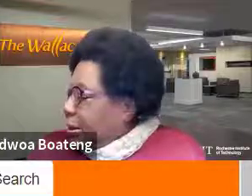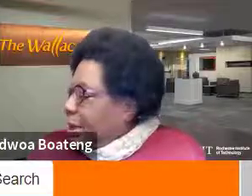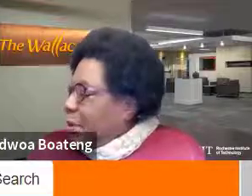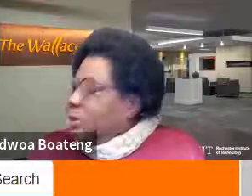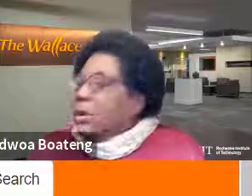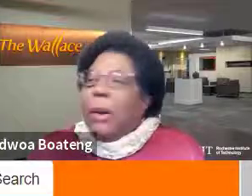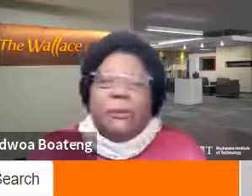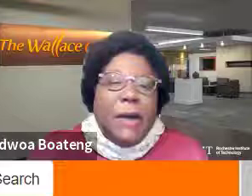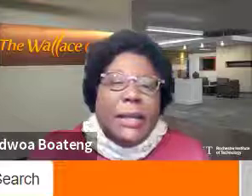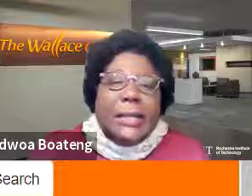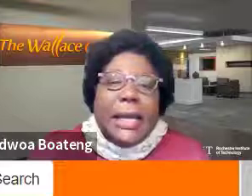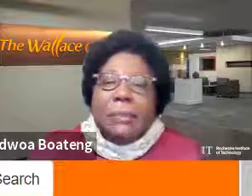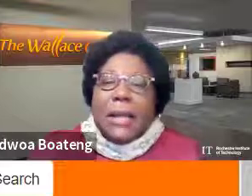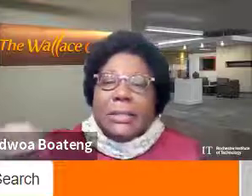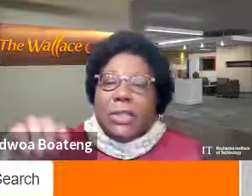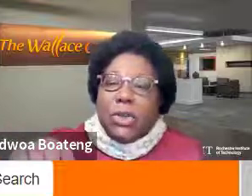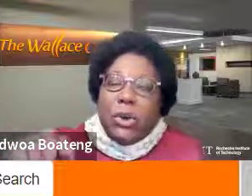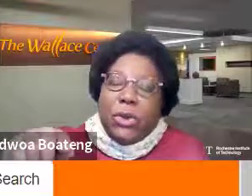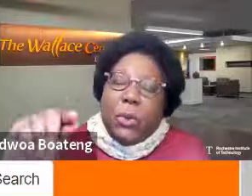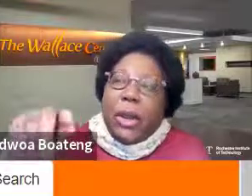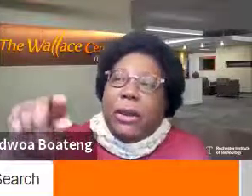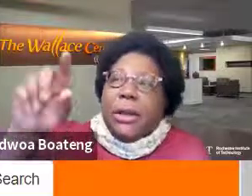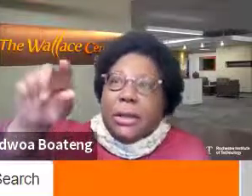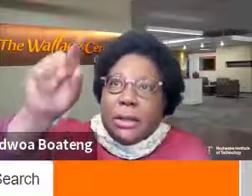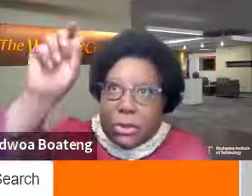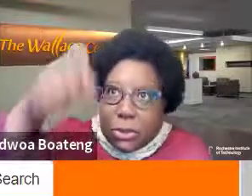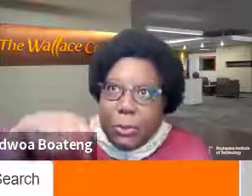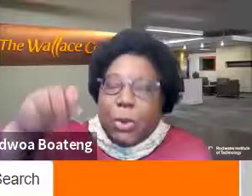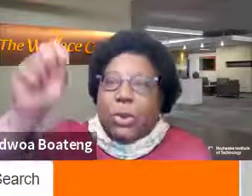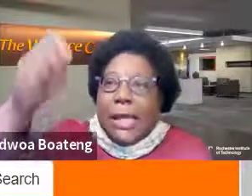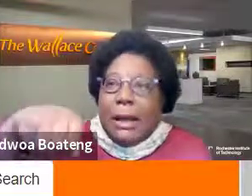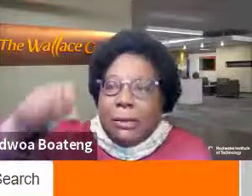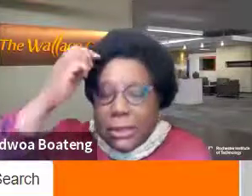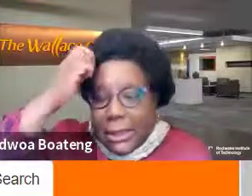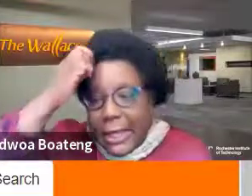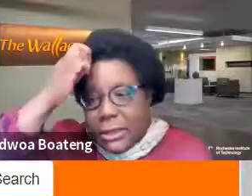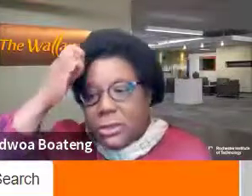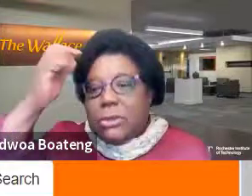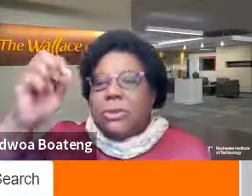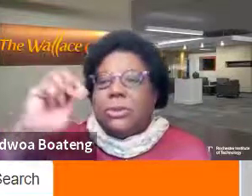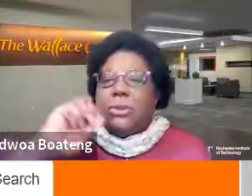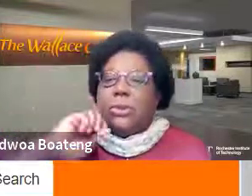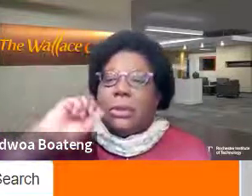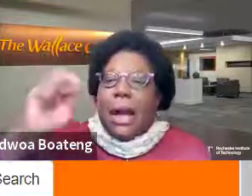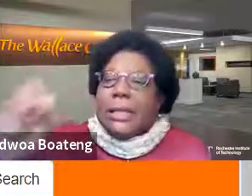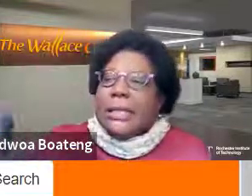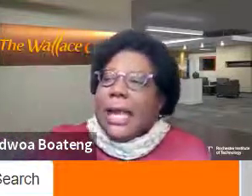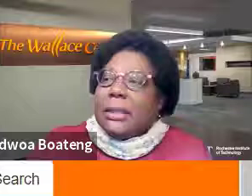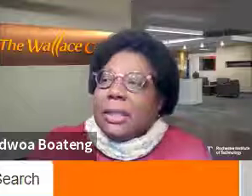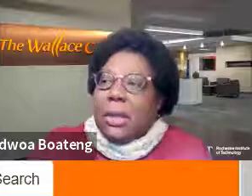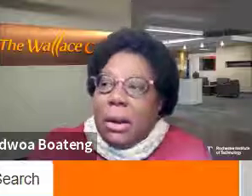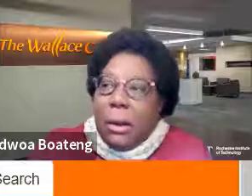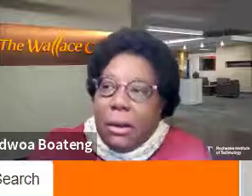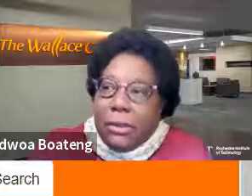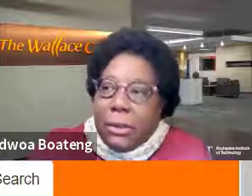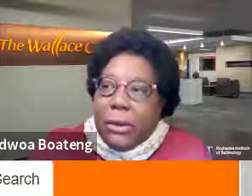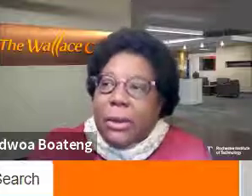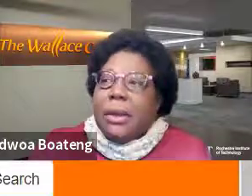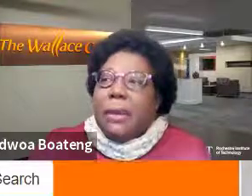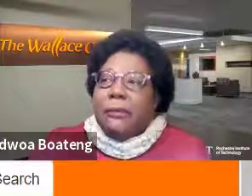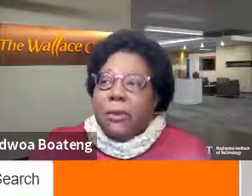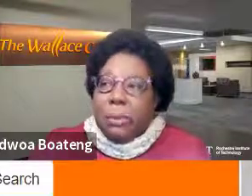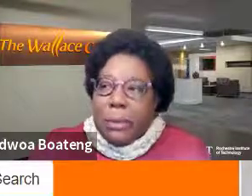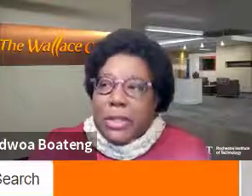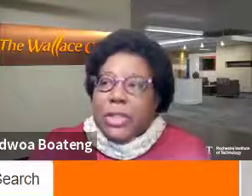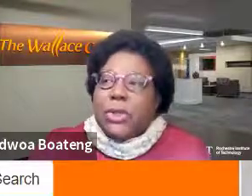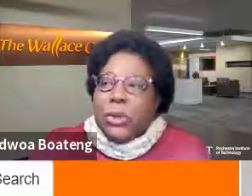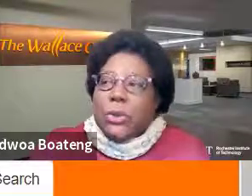Adwoa Boateng: And I will, I will find a database and show you where to pull down the link to contact the author for permission to use